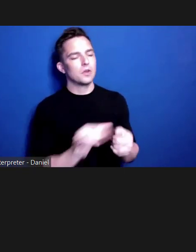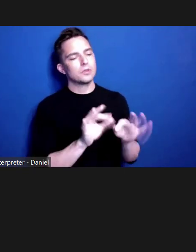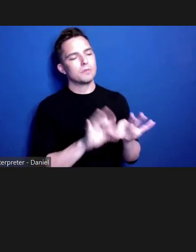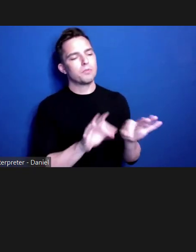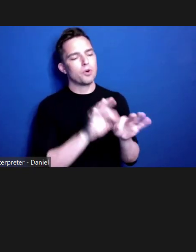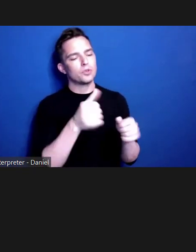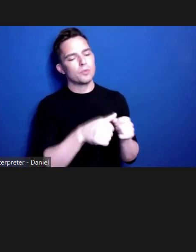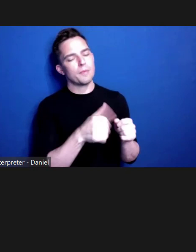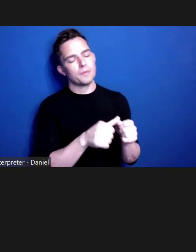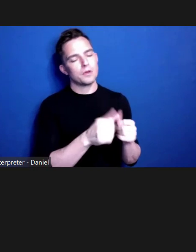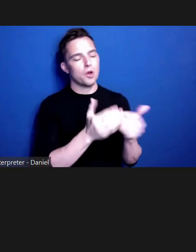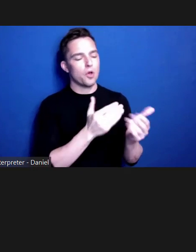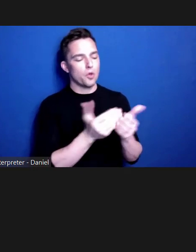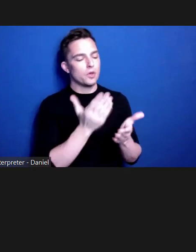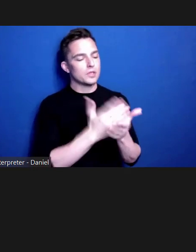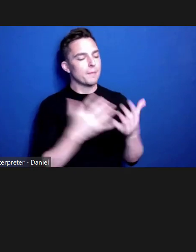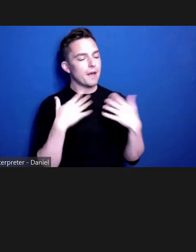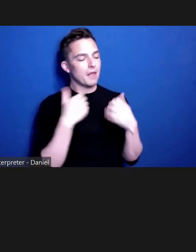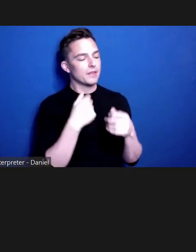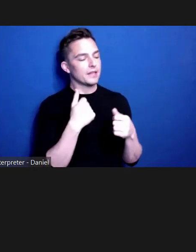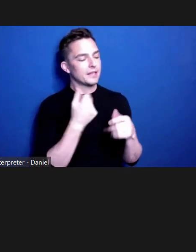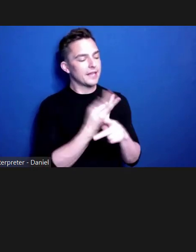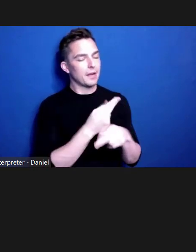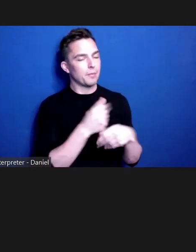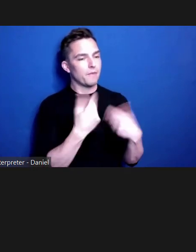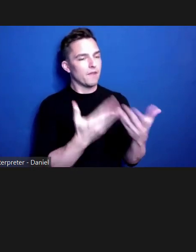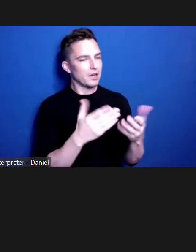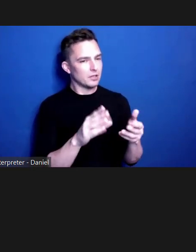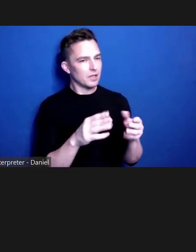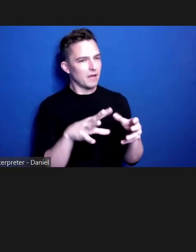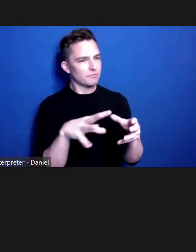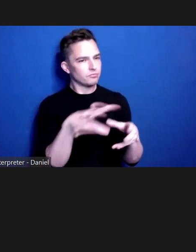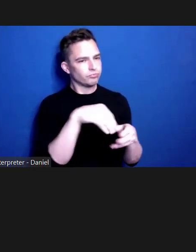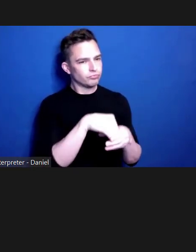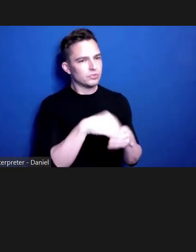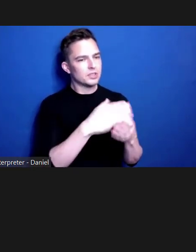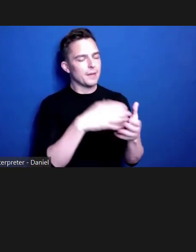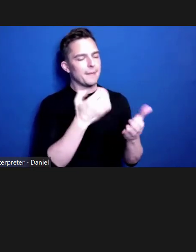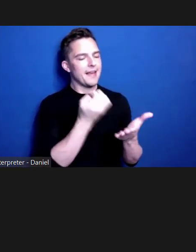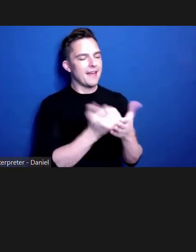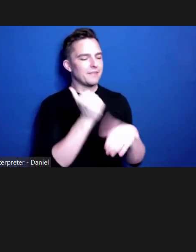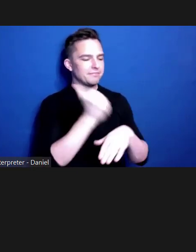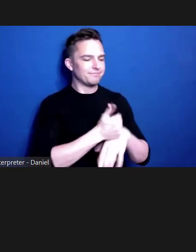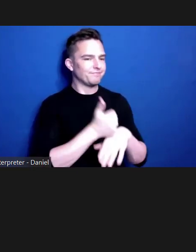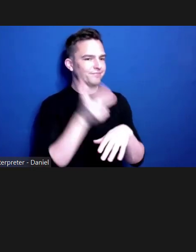William Eiserman: This is not yet standard practice, especially